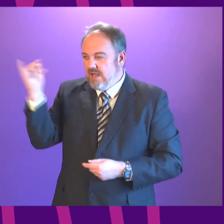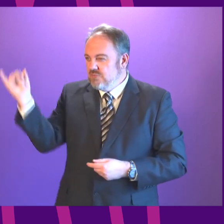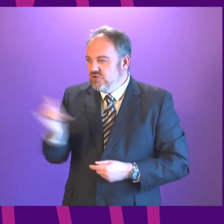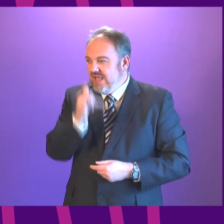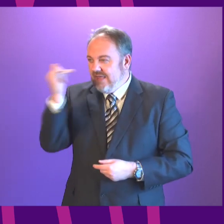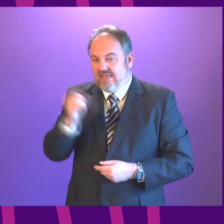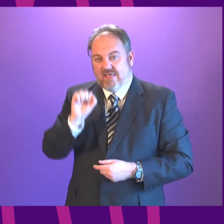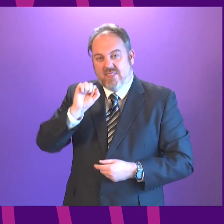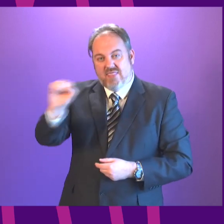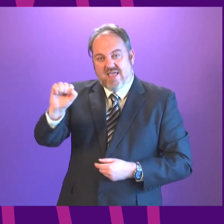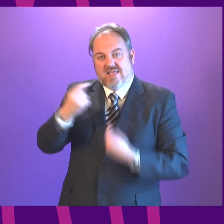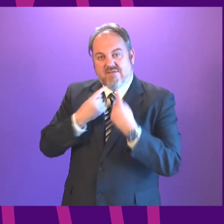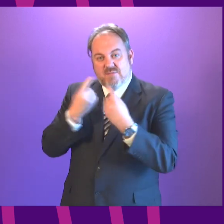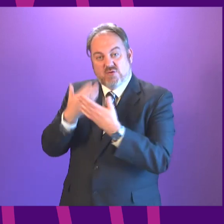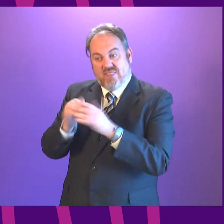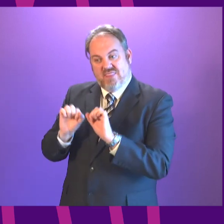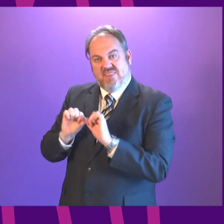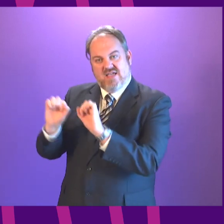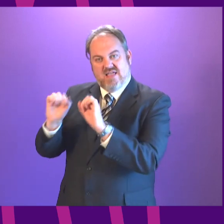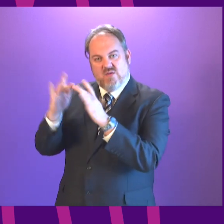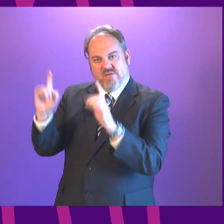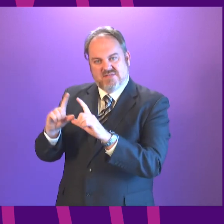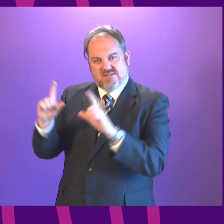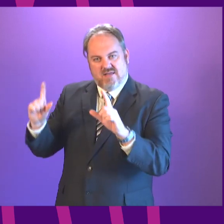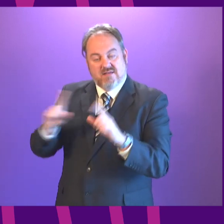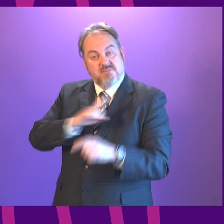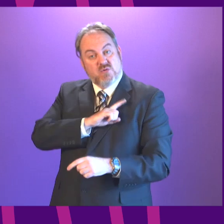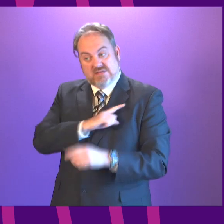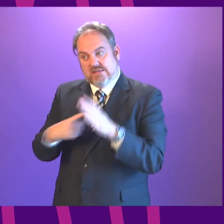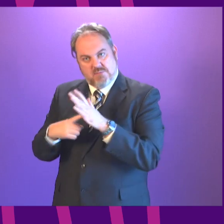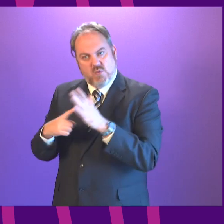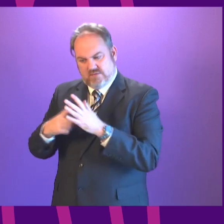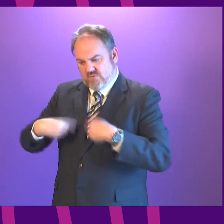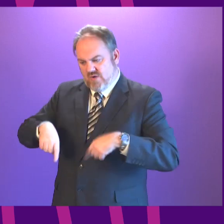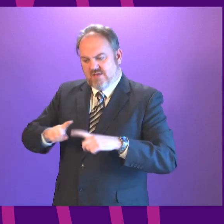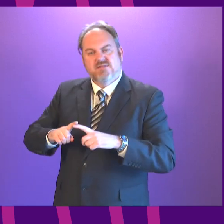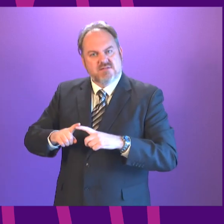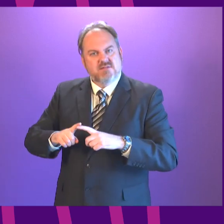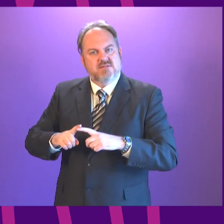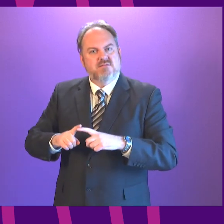because it is extremely important. However, the centre is important for many more reasons than that.